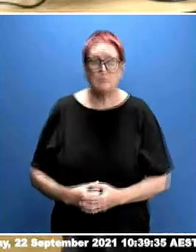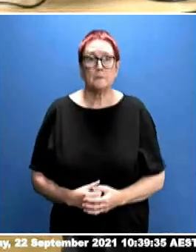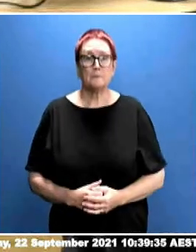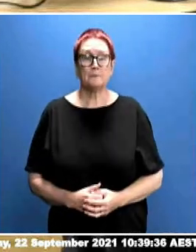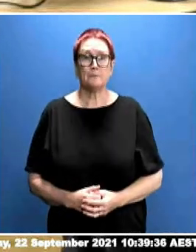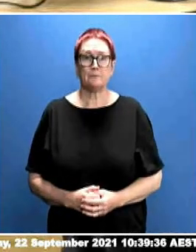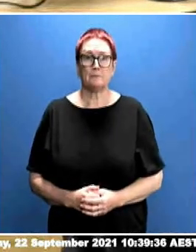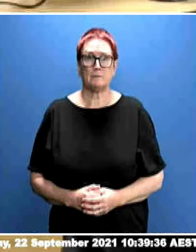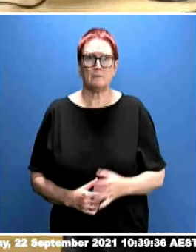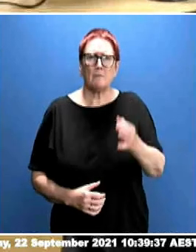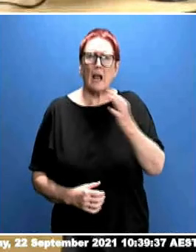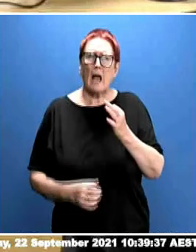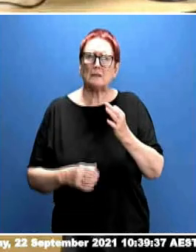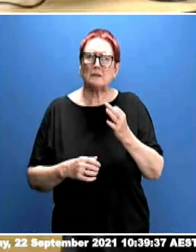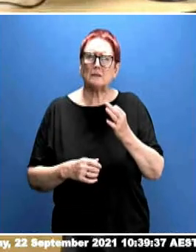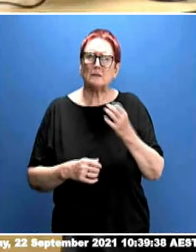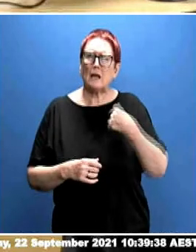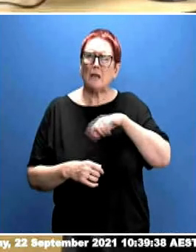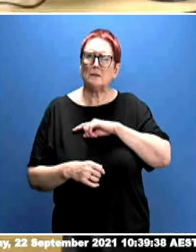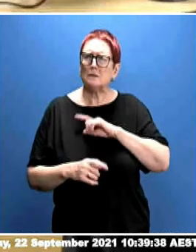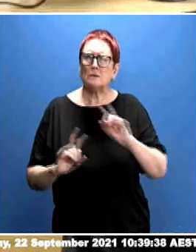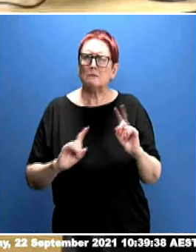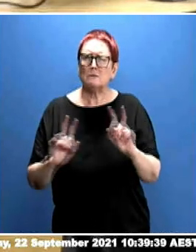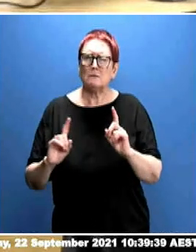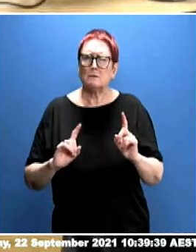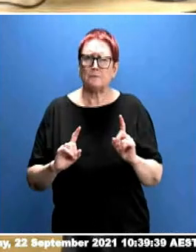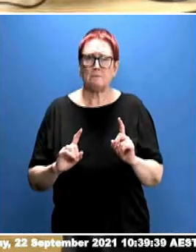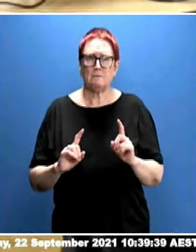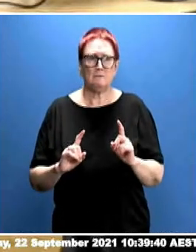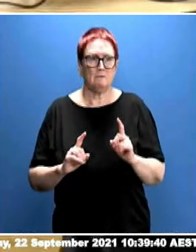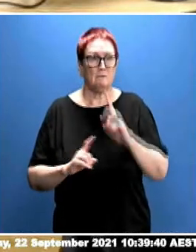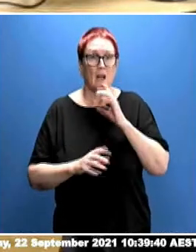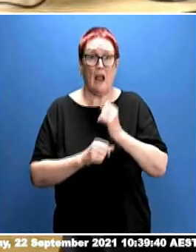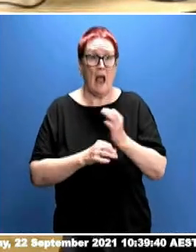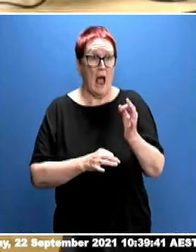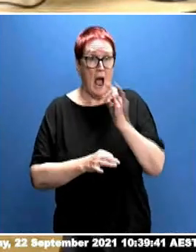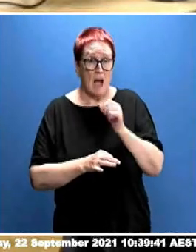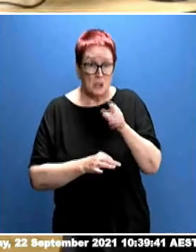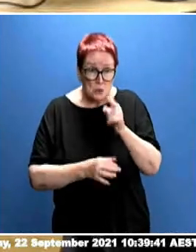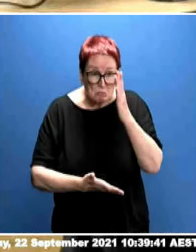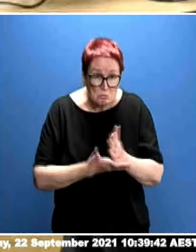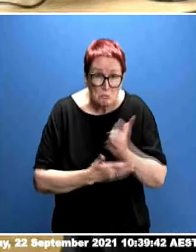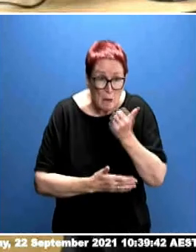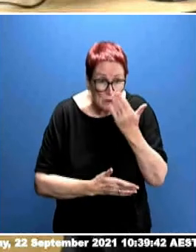When you say "they asked us", what do you recall? Just if we were actually Aboriginal.